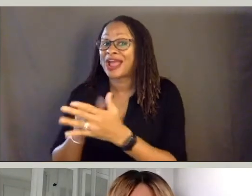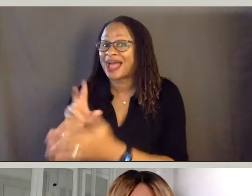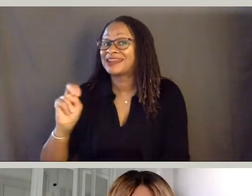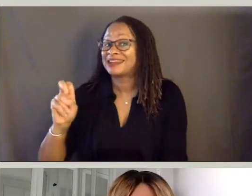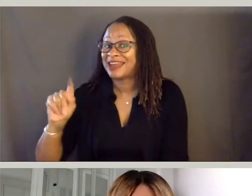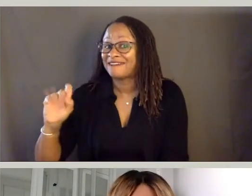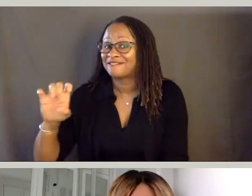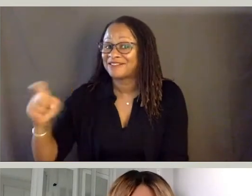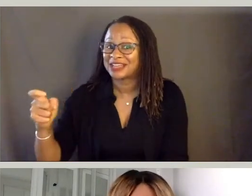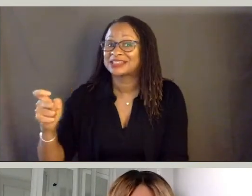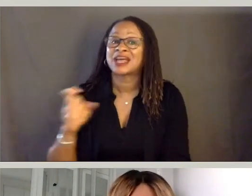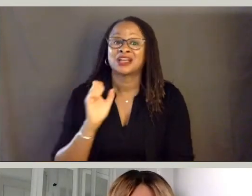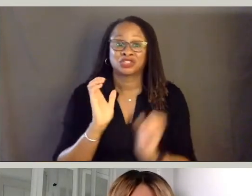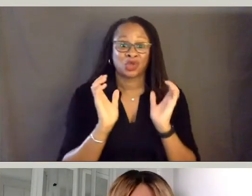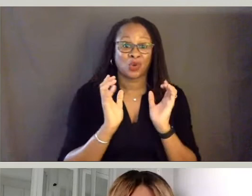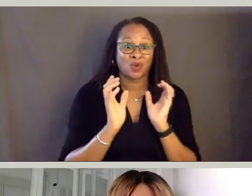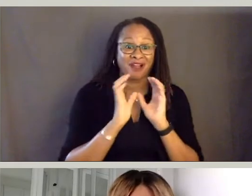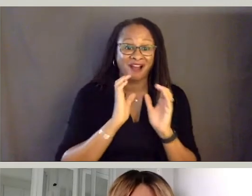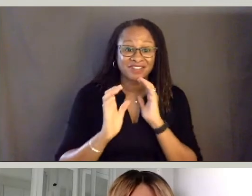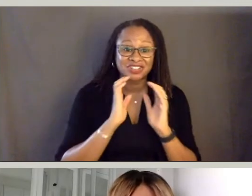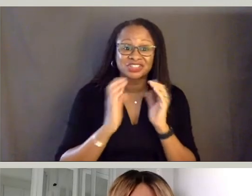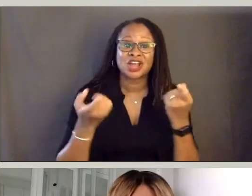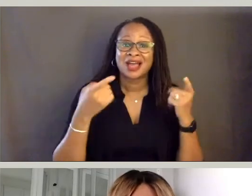months if not years before we started the negotiations.